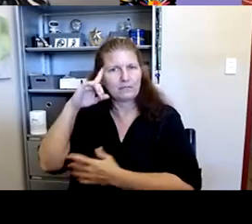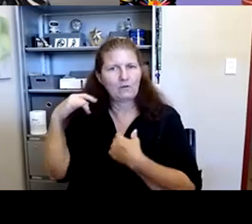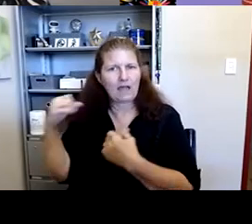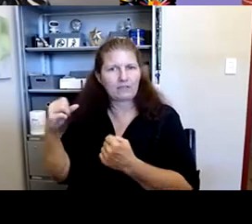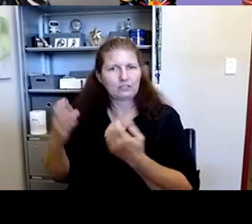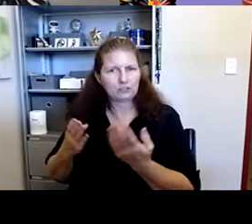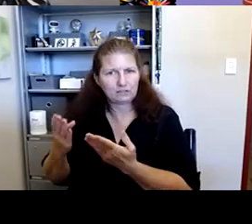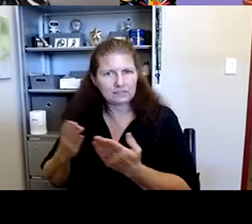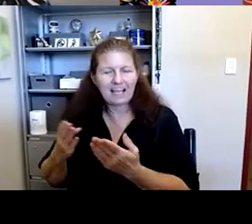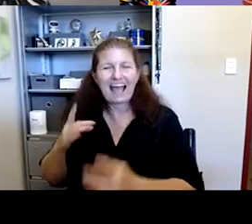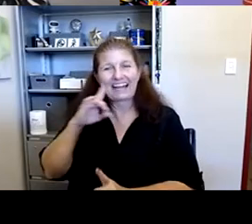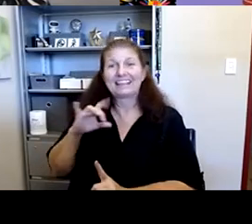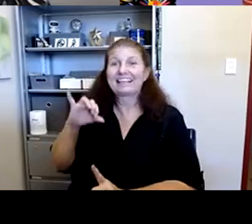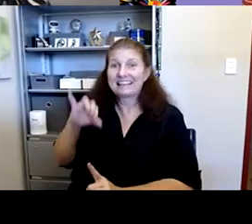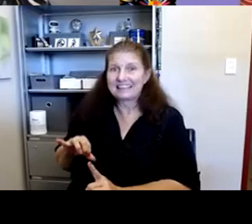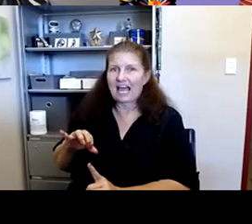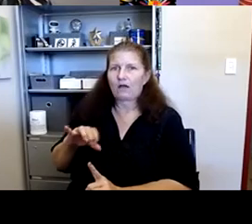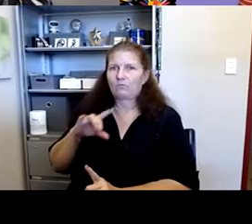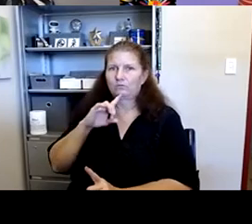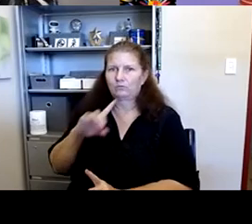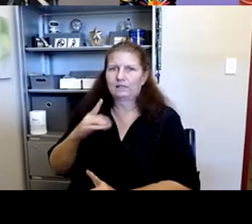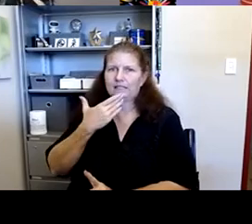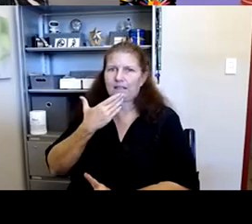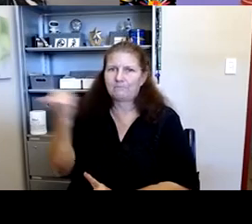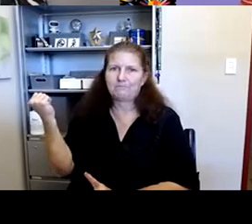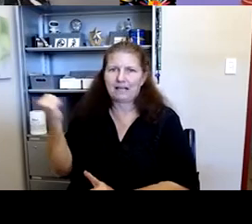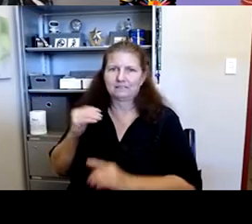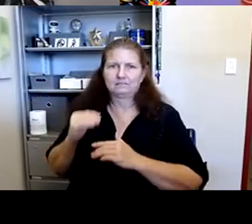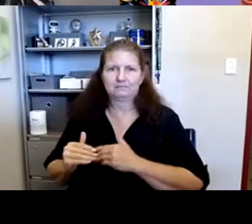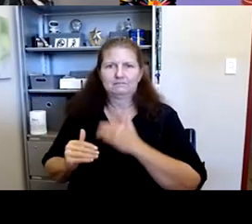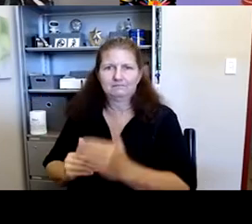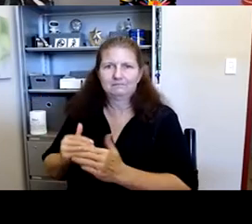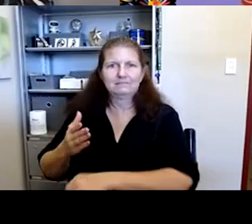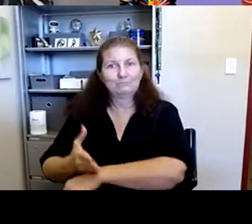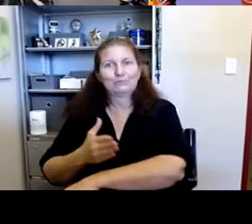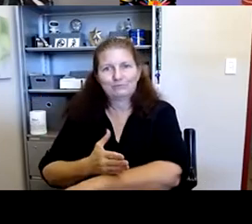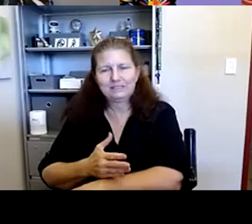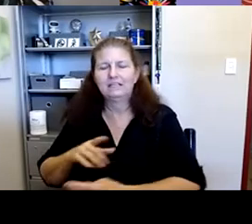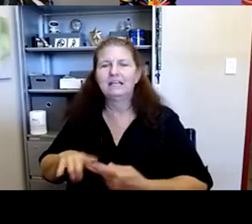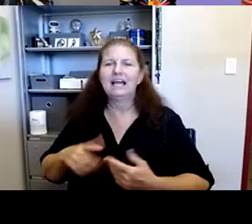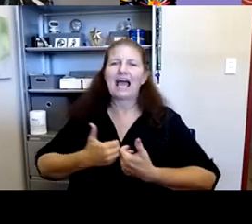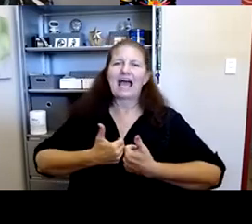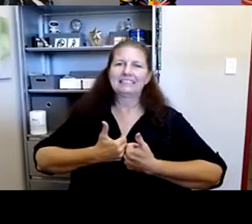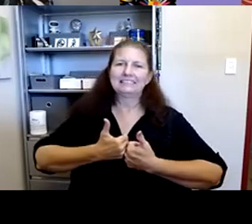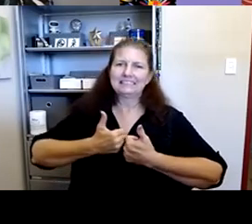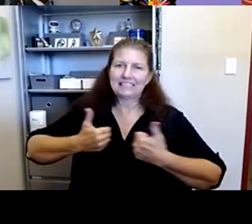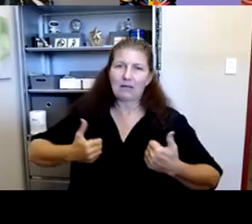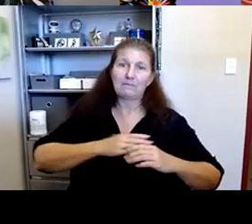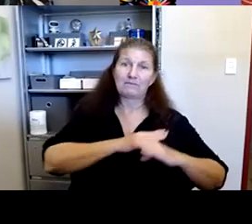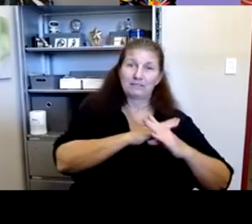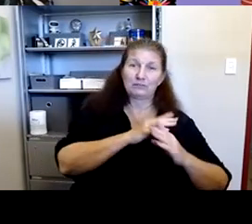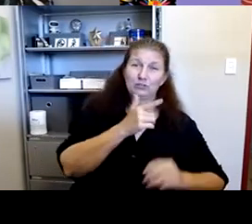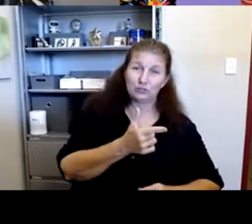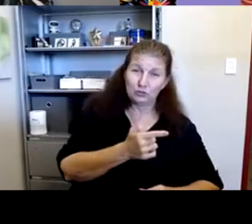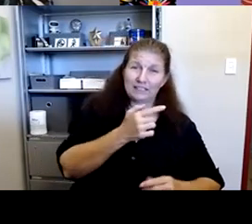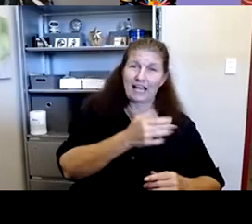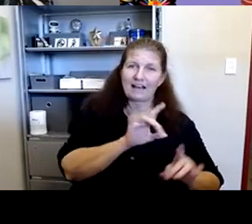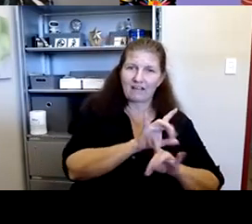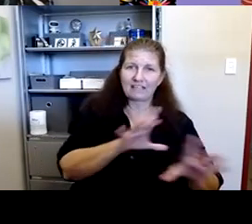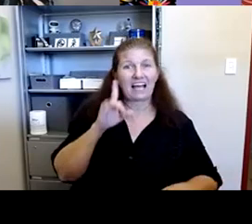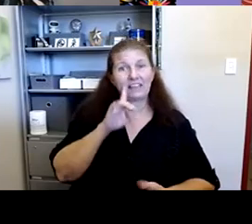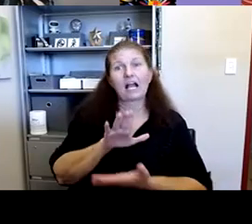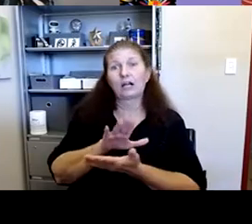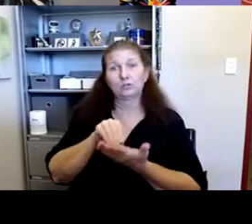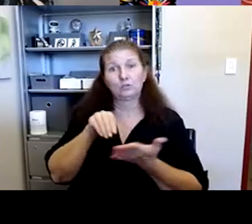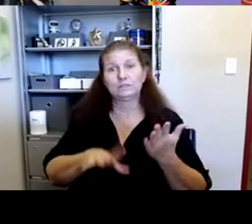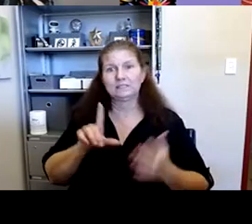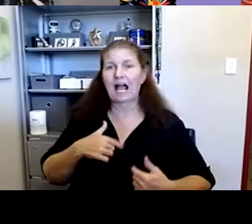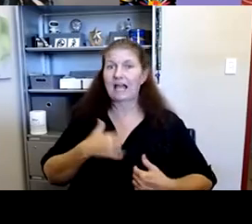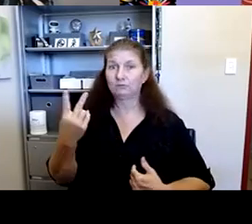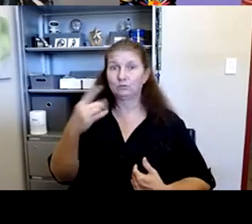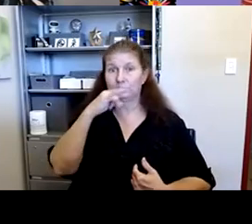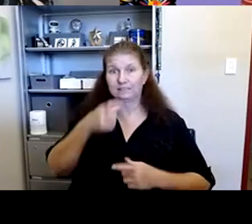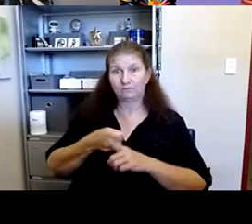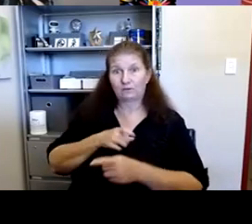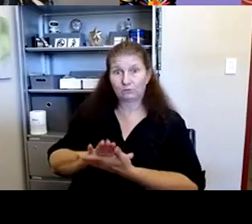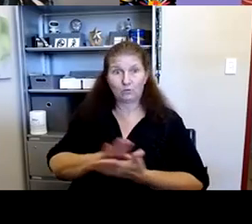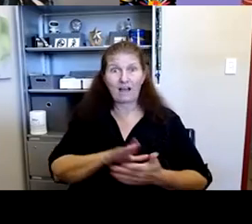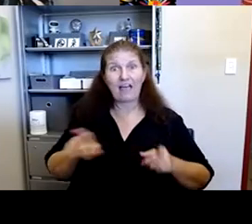Robyn Thomas: and I think that would actually be the best step forward and and on a separate note, separate, of preventing shootings and violence. I think our students need it. I have two school age kids, and there's they're struggling with